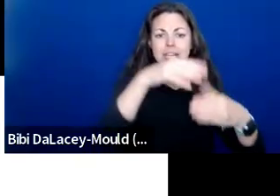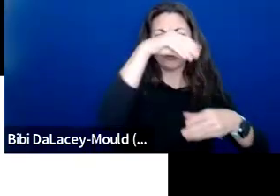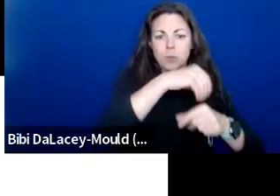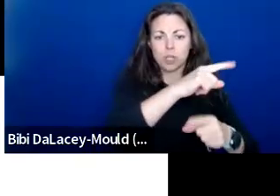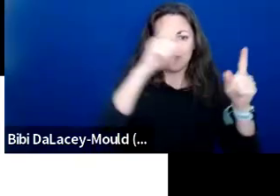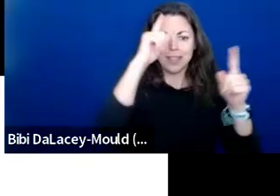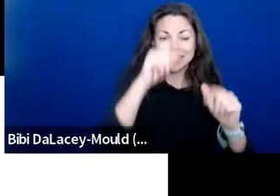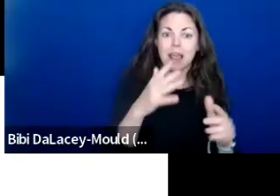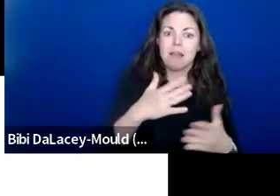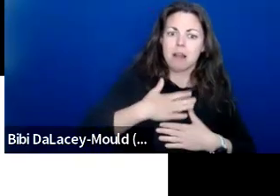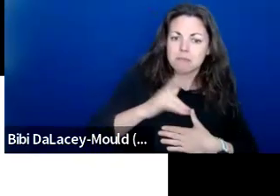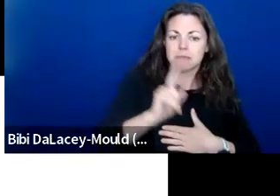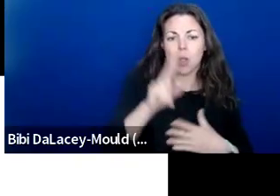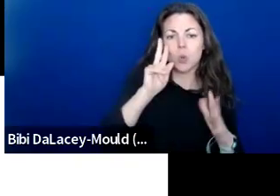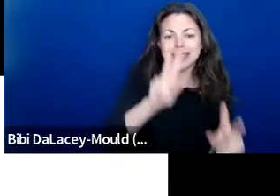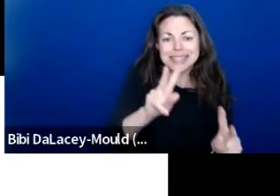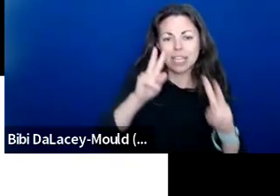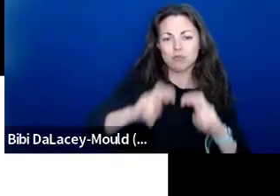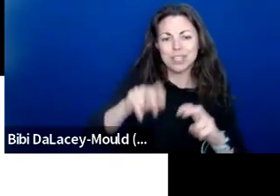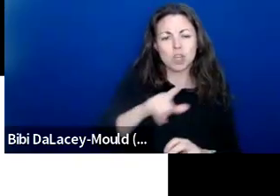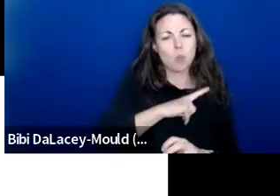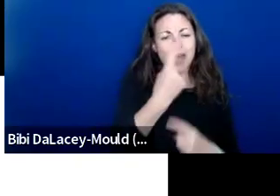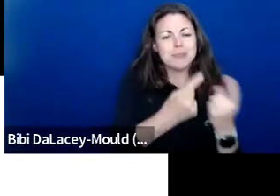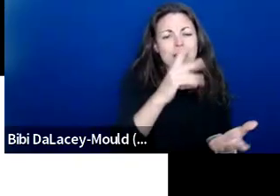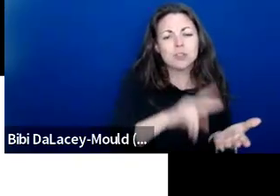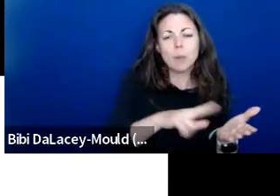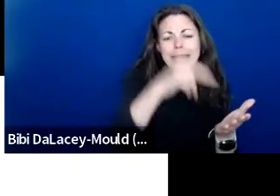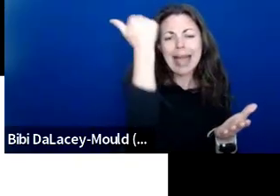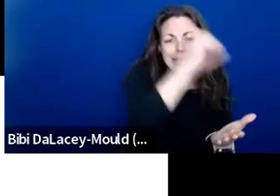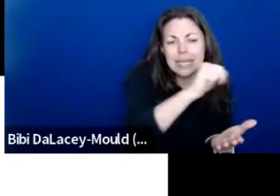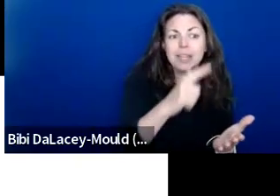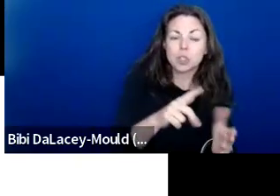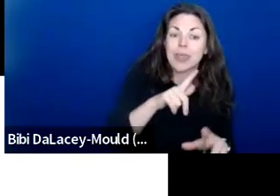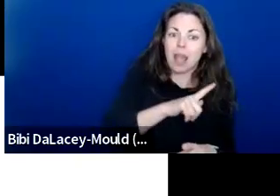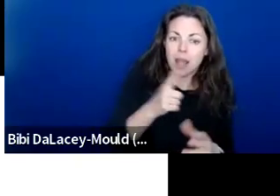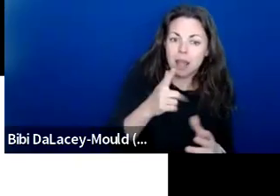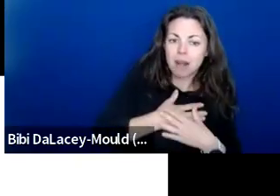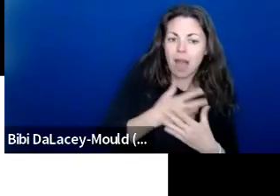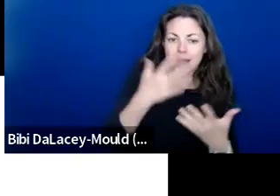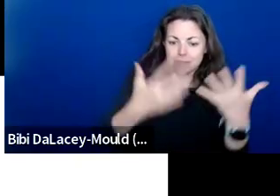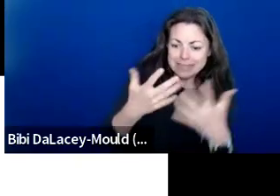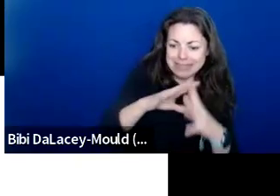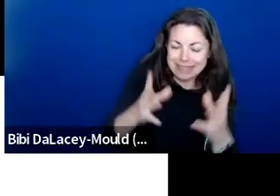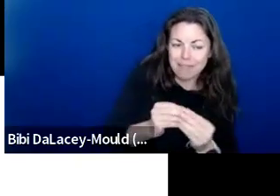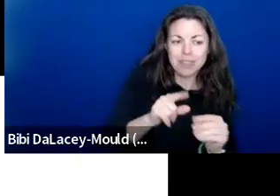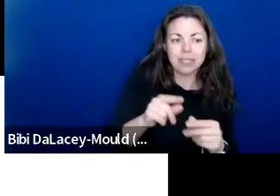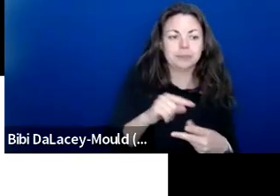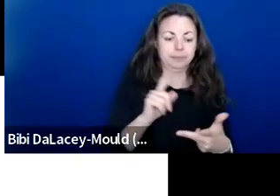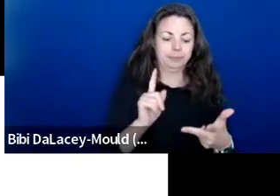themselves often being academics. The third thing I learned is that it's really important to be focused and to do one thing at a time.